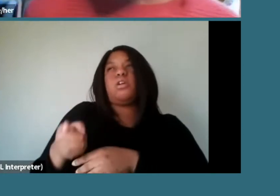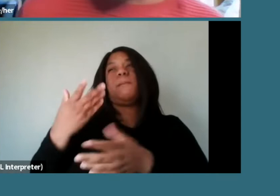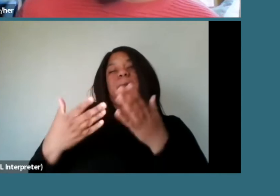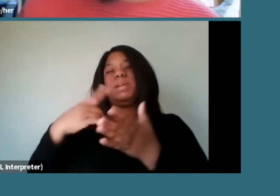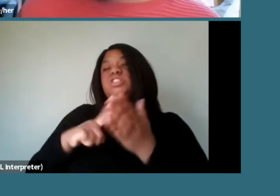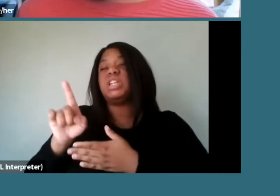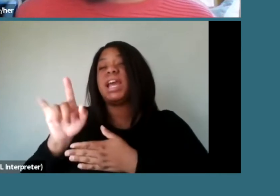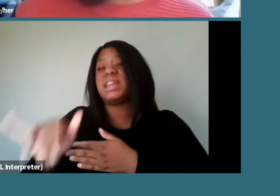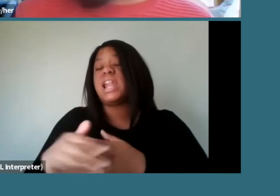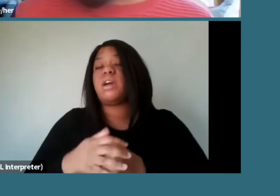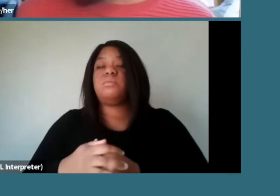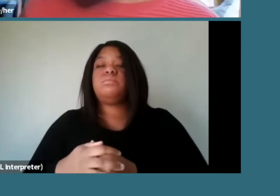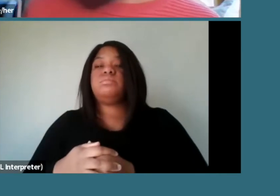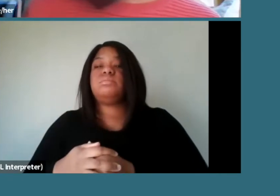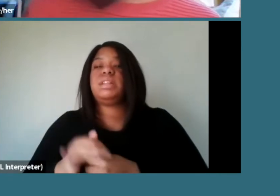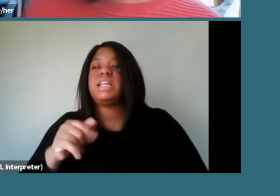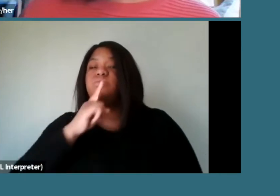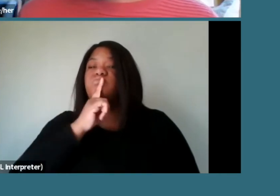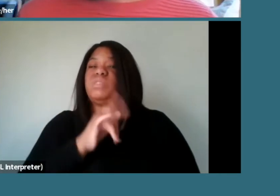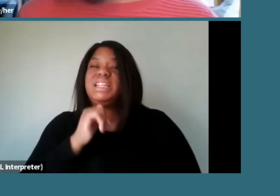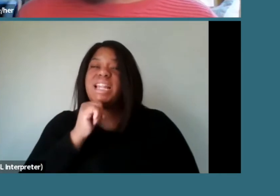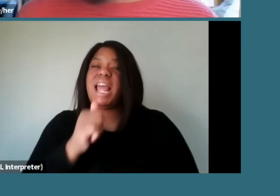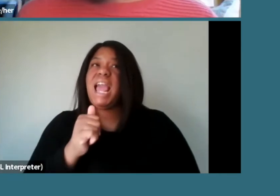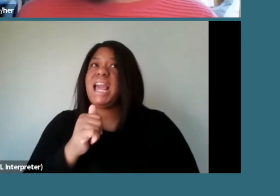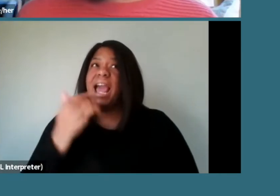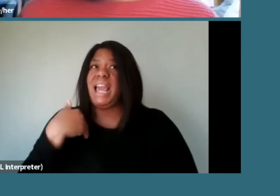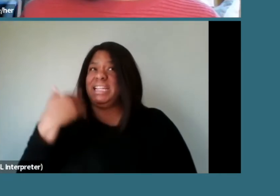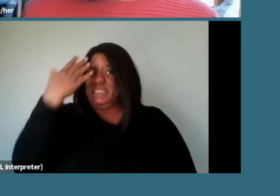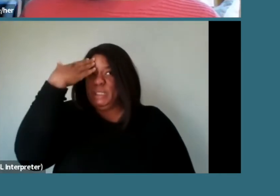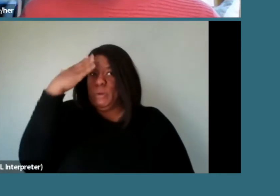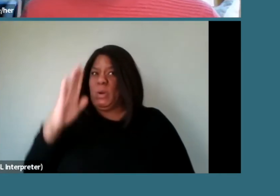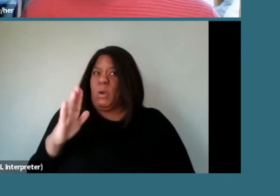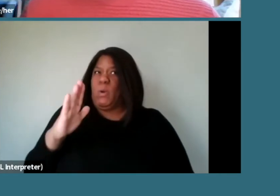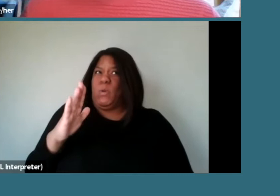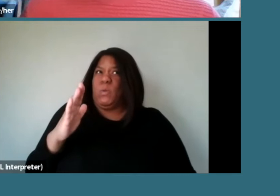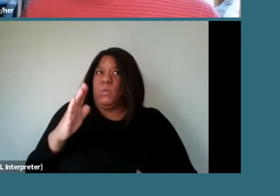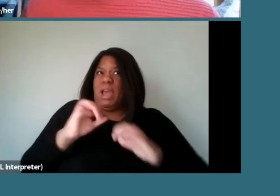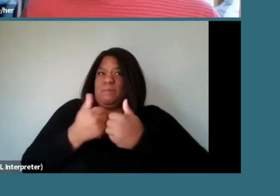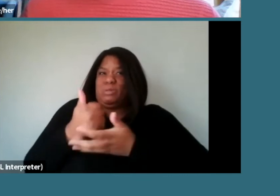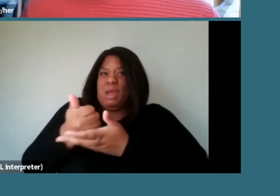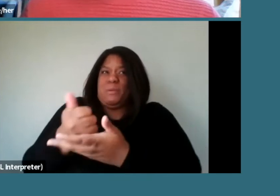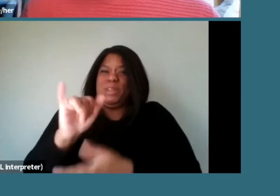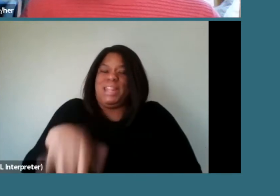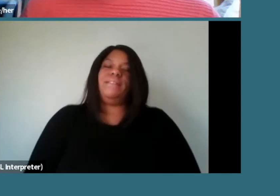because that's really not I don't know what would help with that. Yeah, I guess that's part of sort